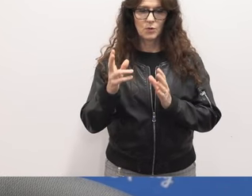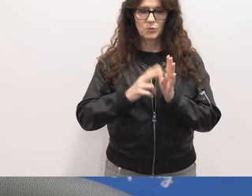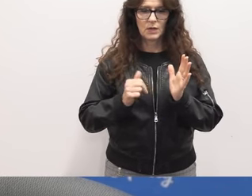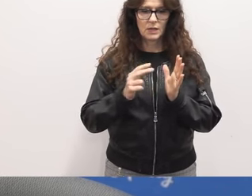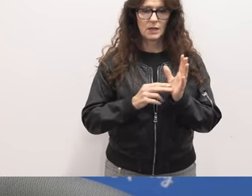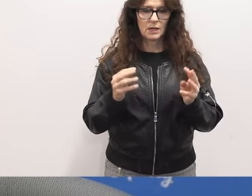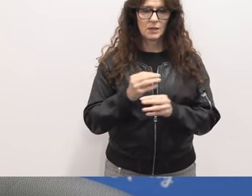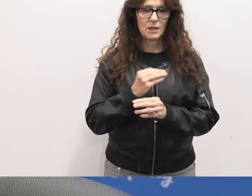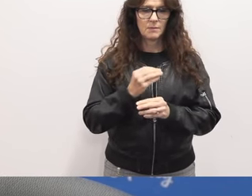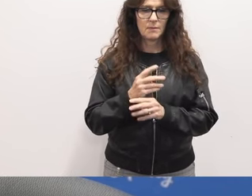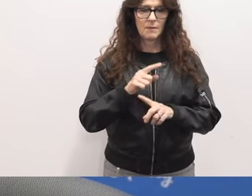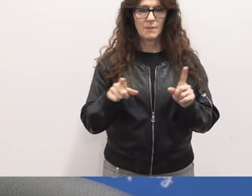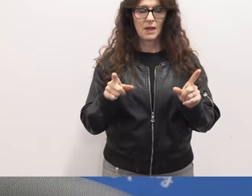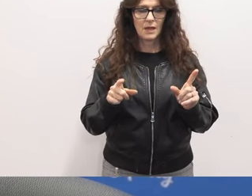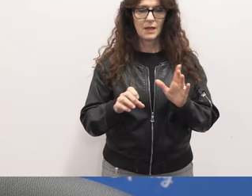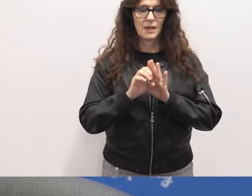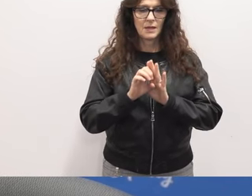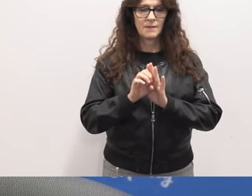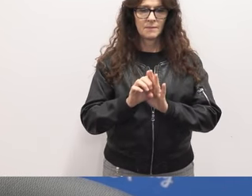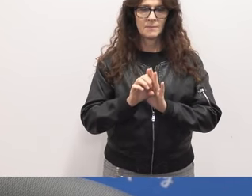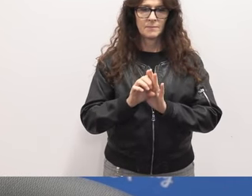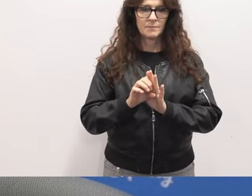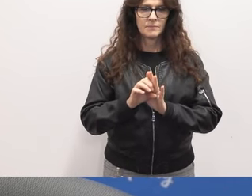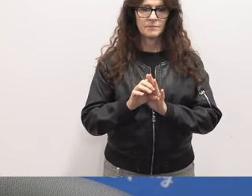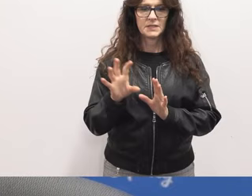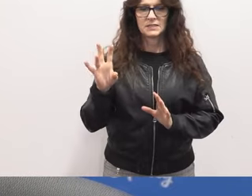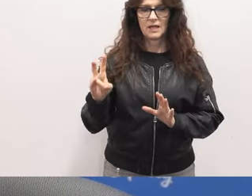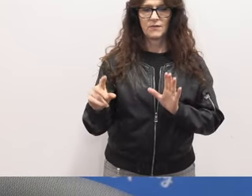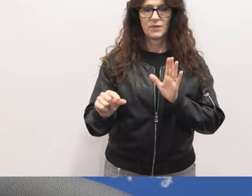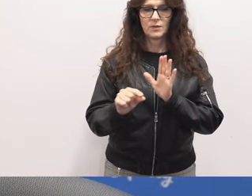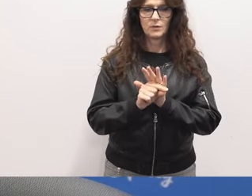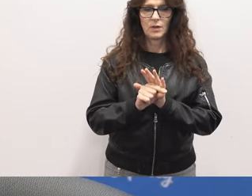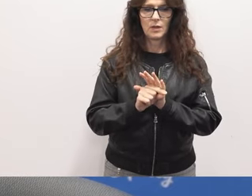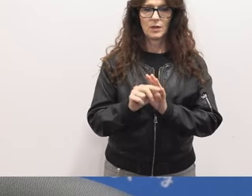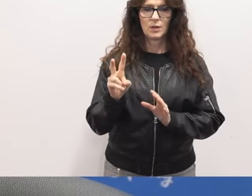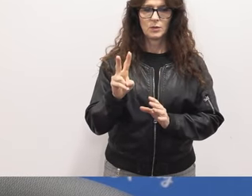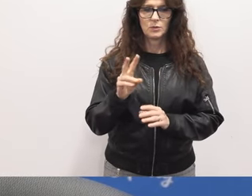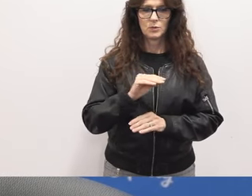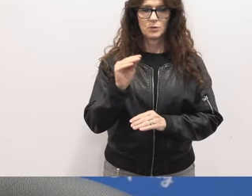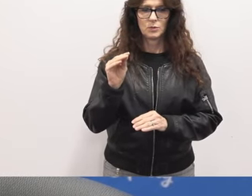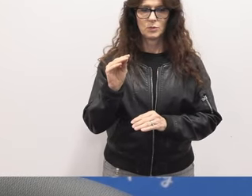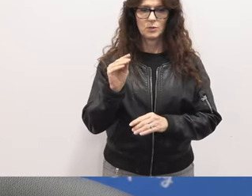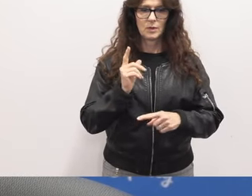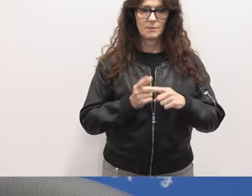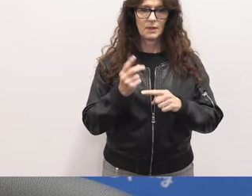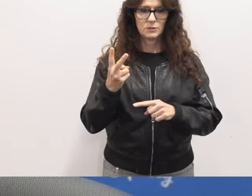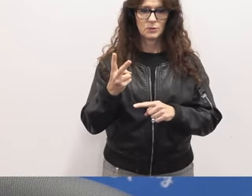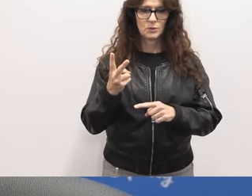but then we do have an example in seventh grade where we have a 2%, a two plus two increase.